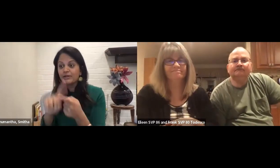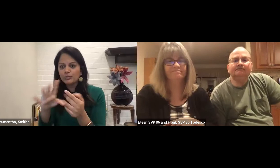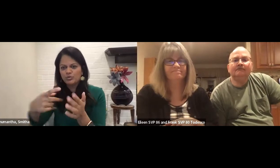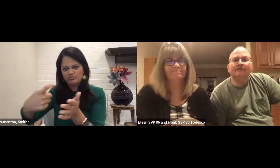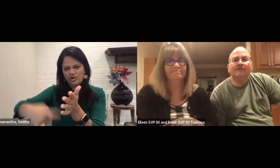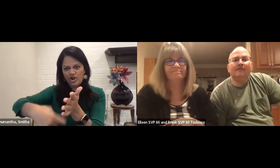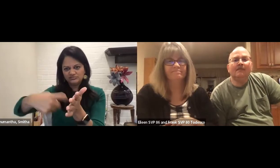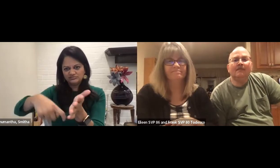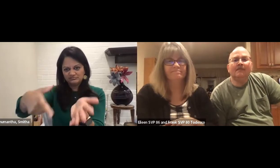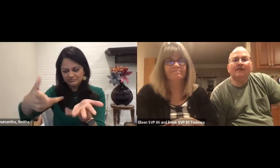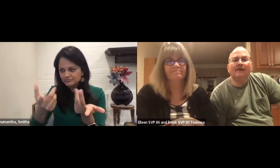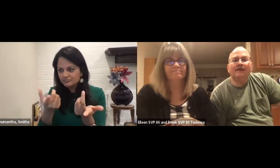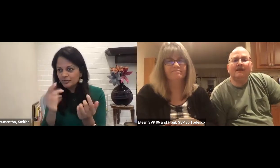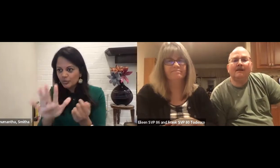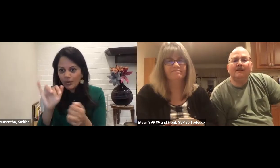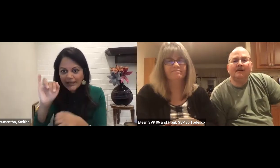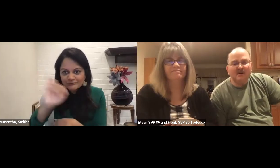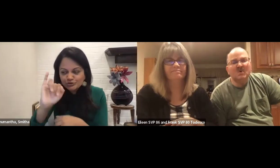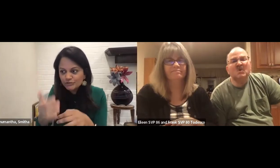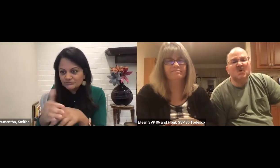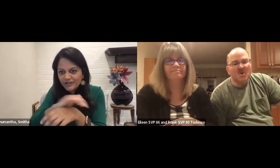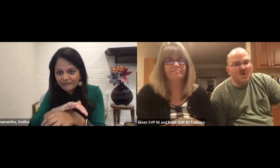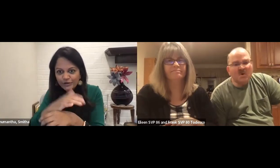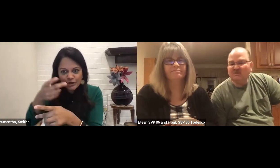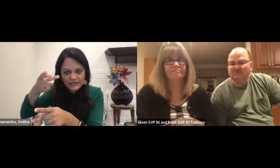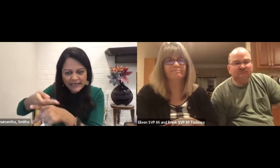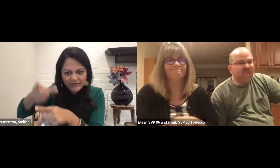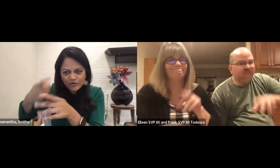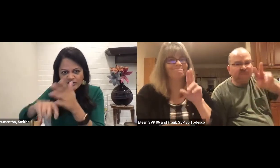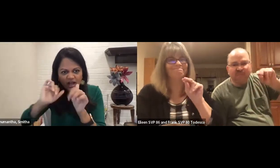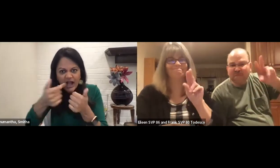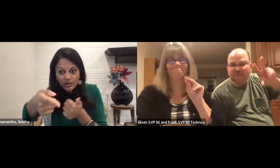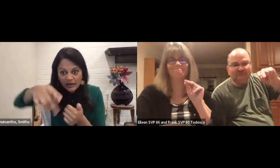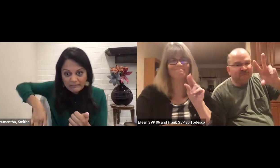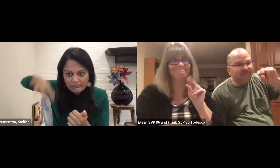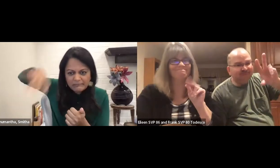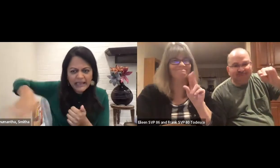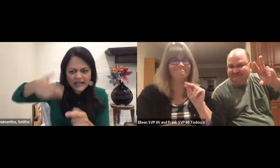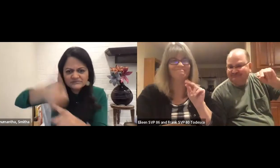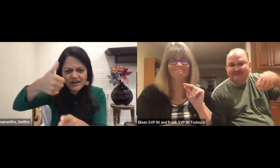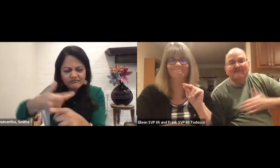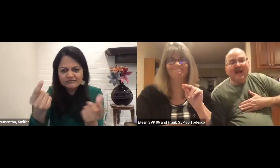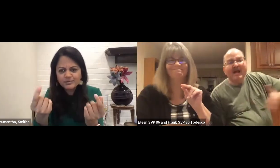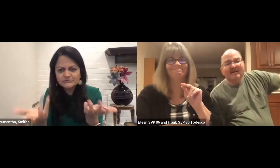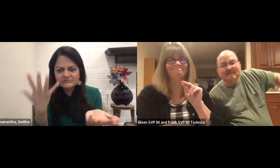It's so hard to find someone. We have another question related to cost. Does your insurance cover the payment for the caregiver?